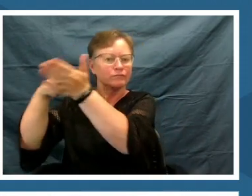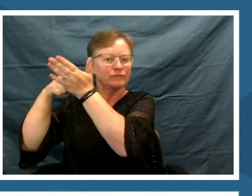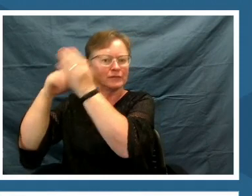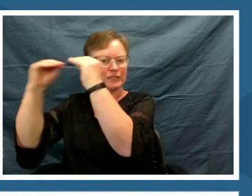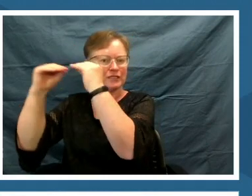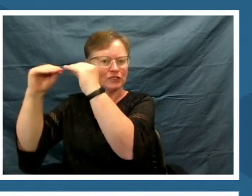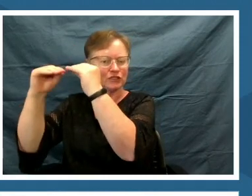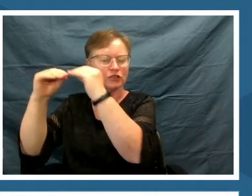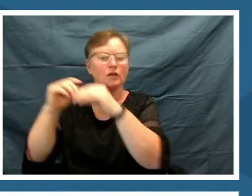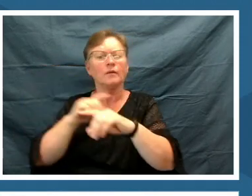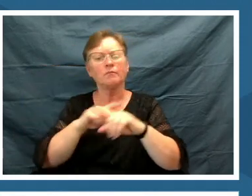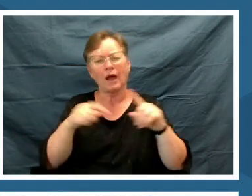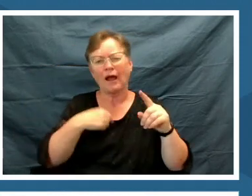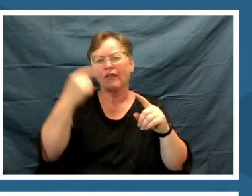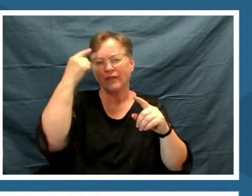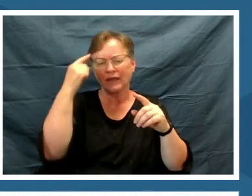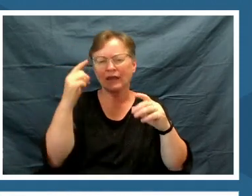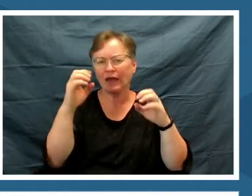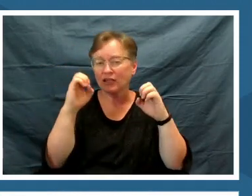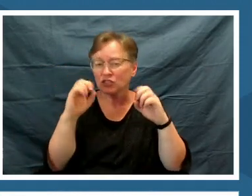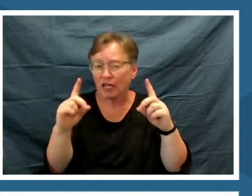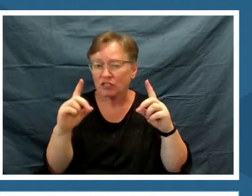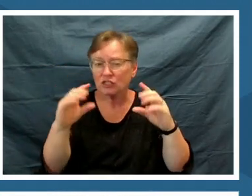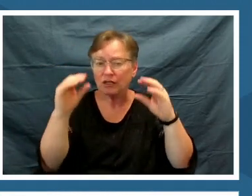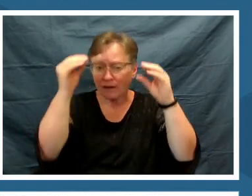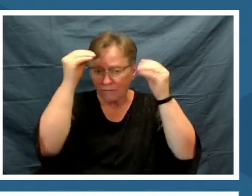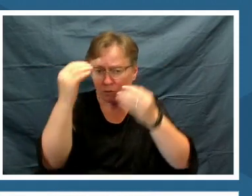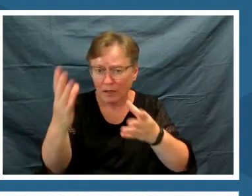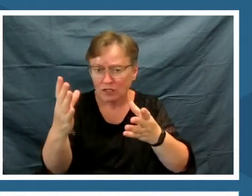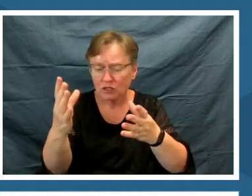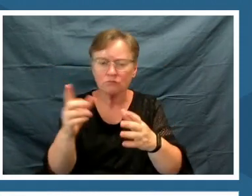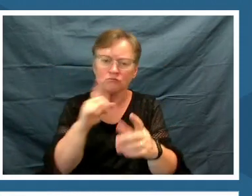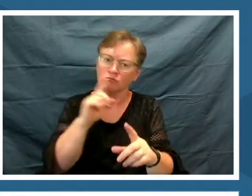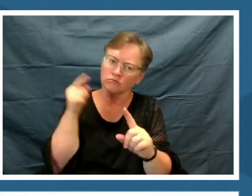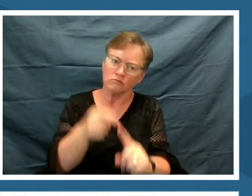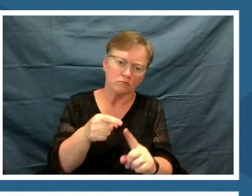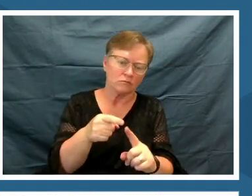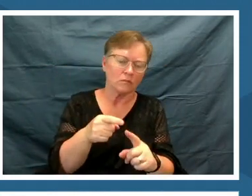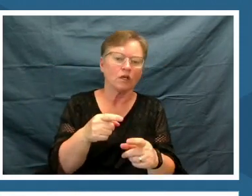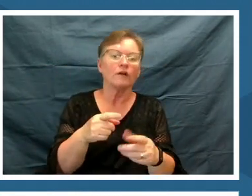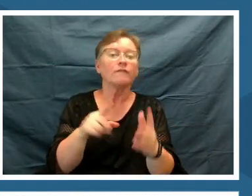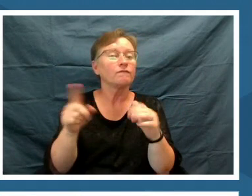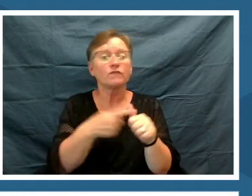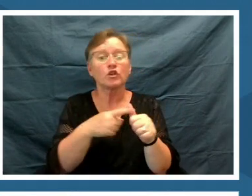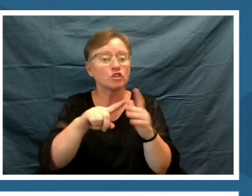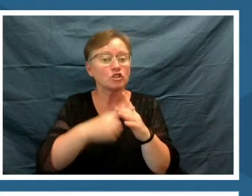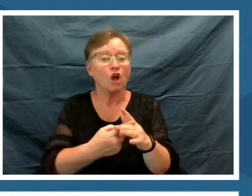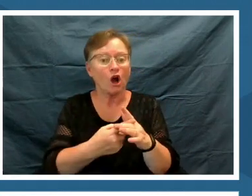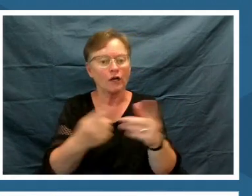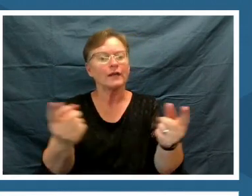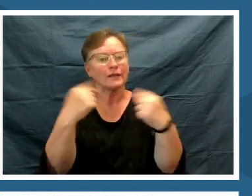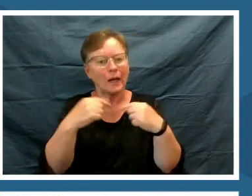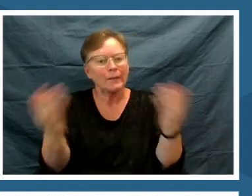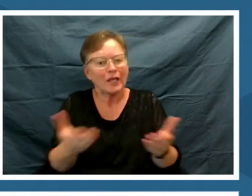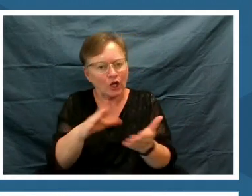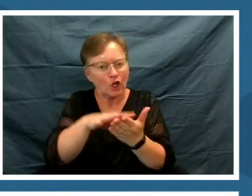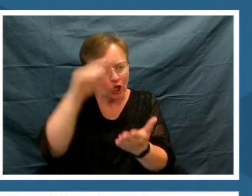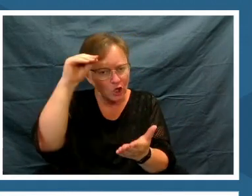information is key you guys starting by coming here learning about it you can go and share